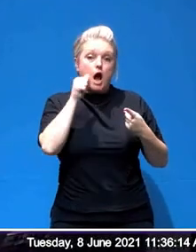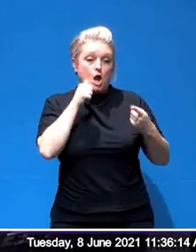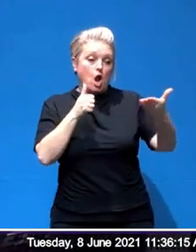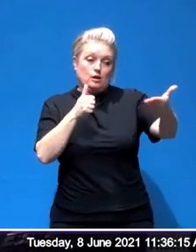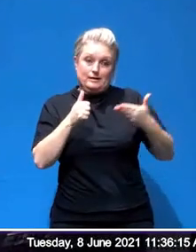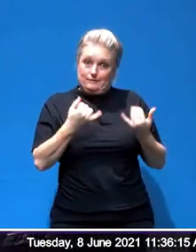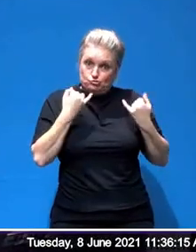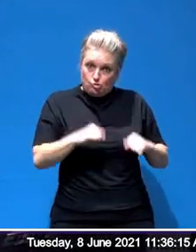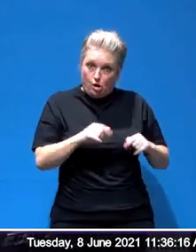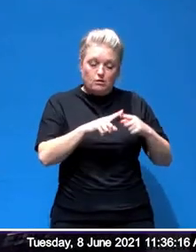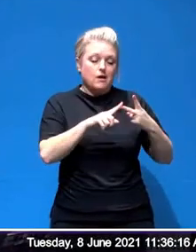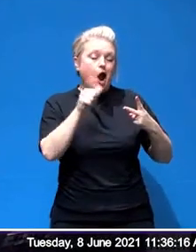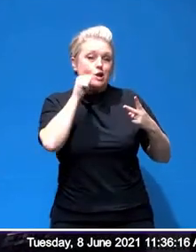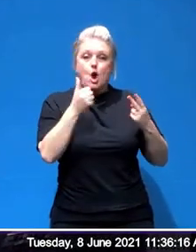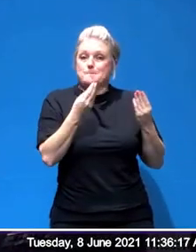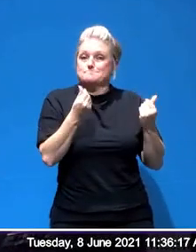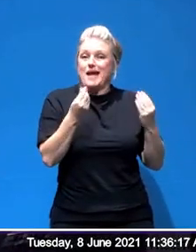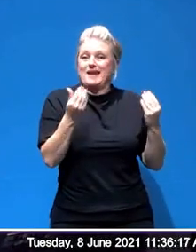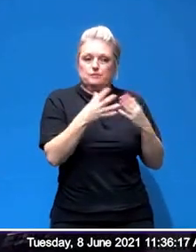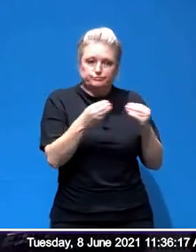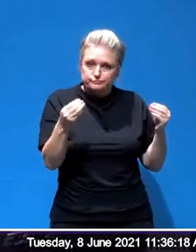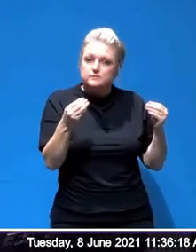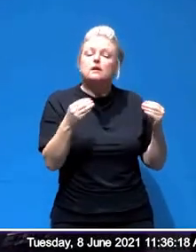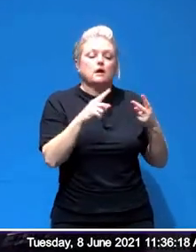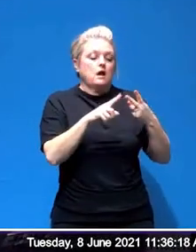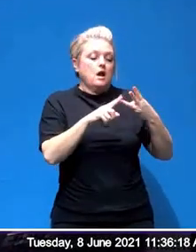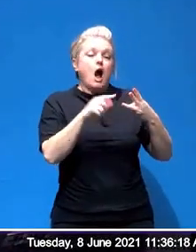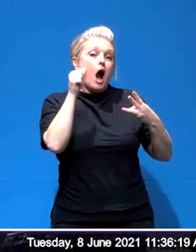and the fact that the quilt disappeared straight away.